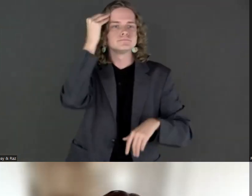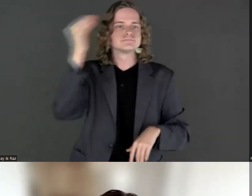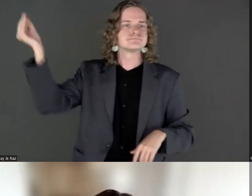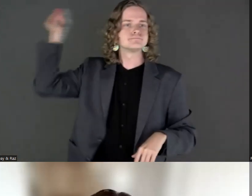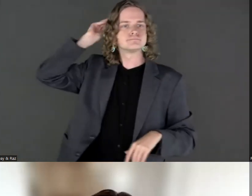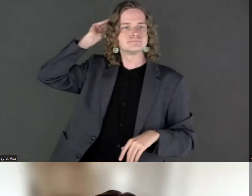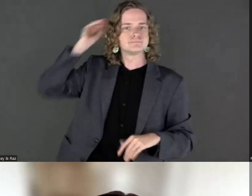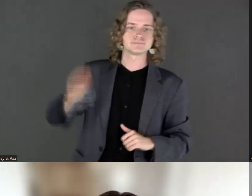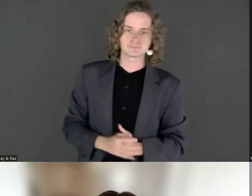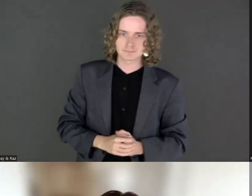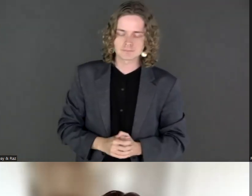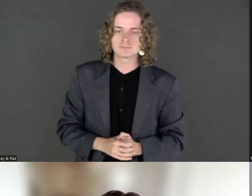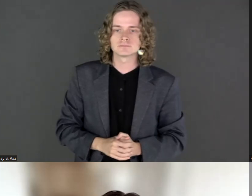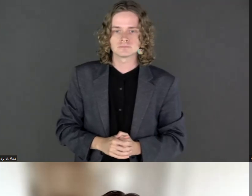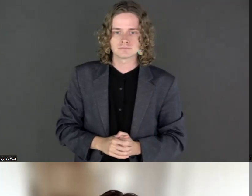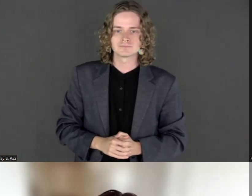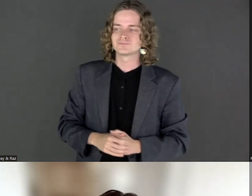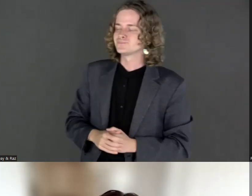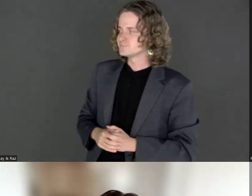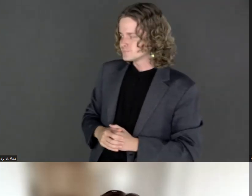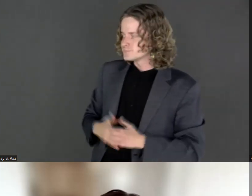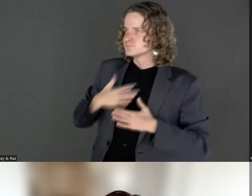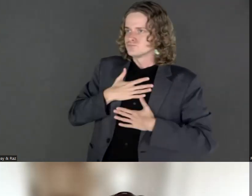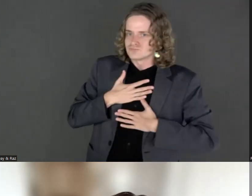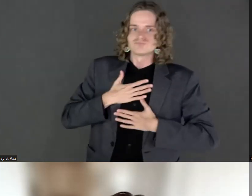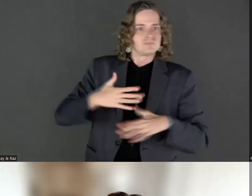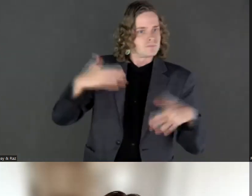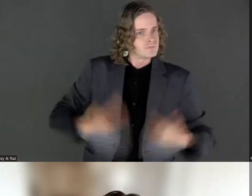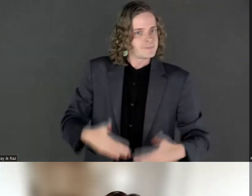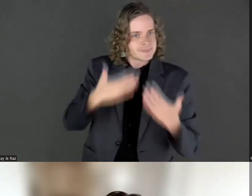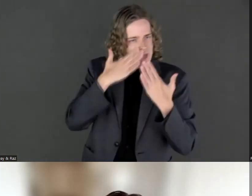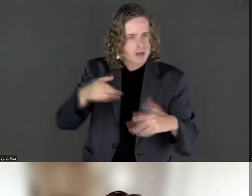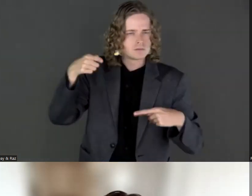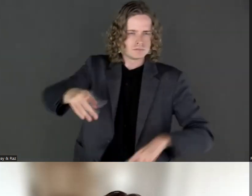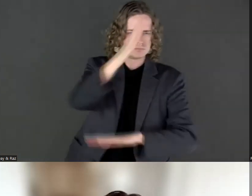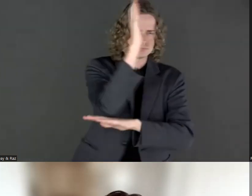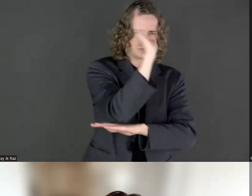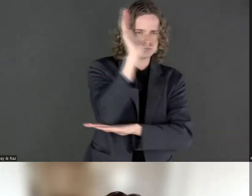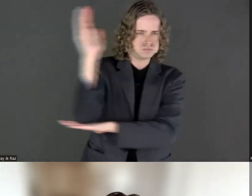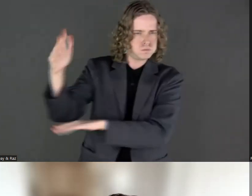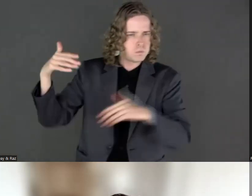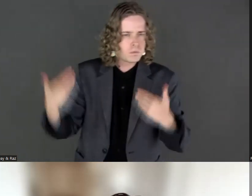we've had an incredibly rich discussion today. And it's been such an amazing opportunity to,